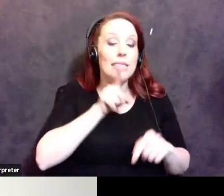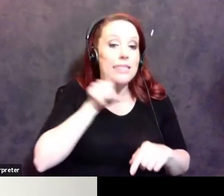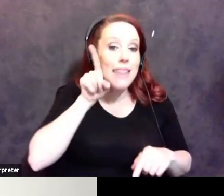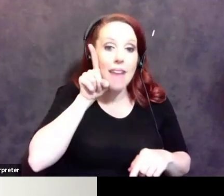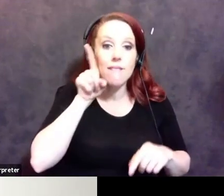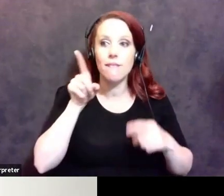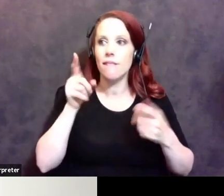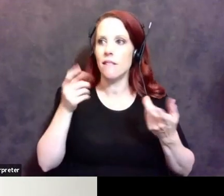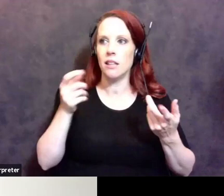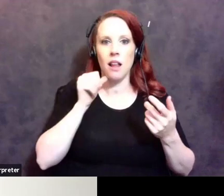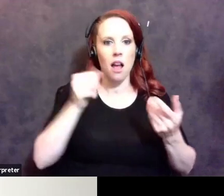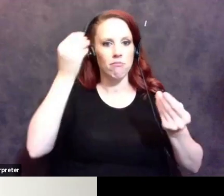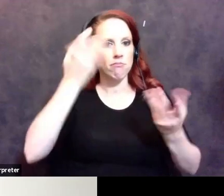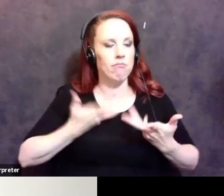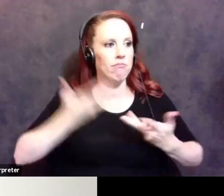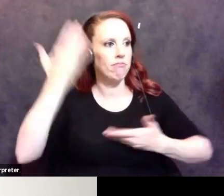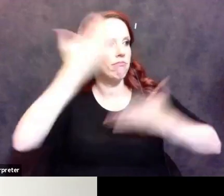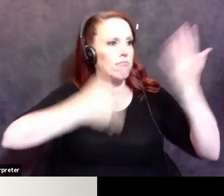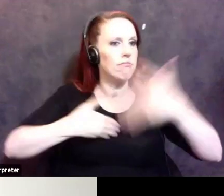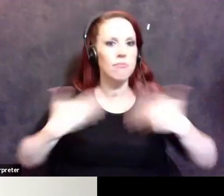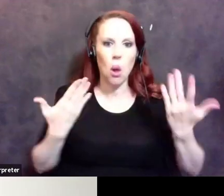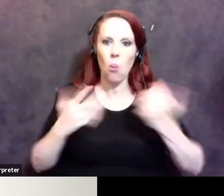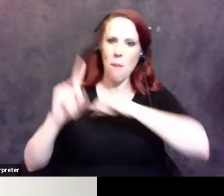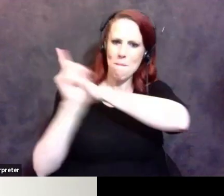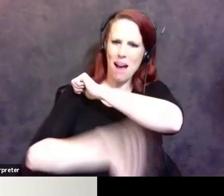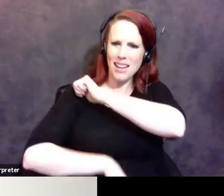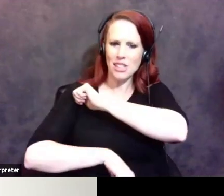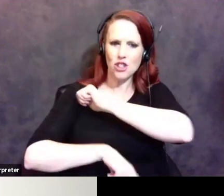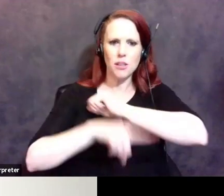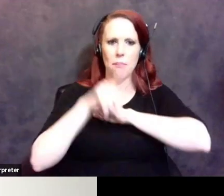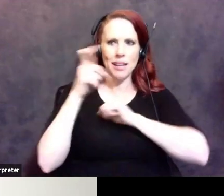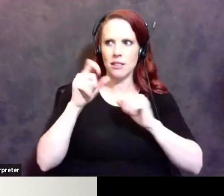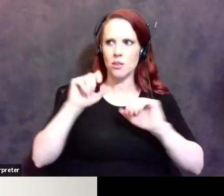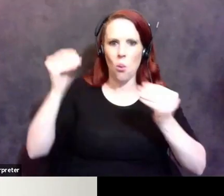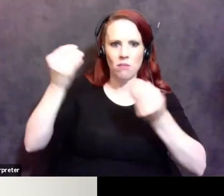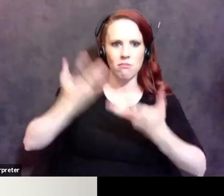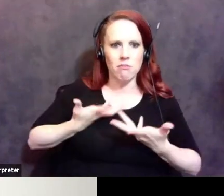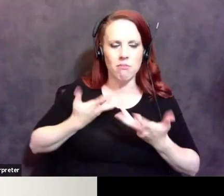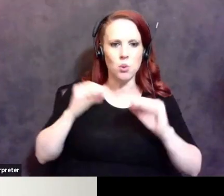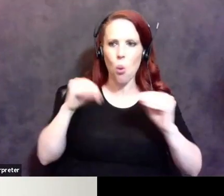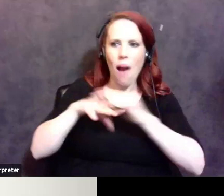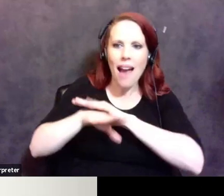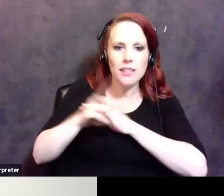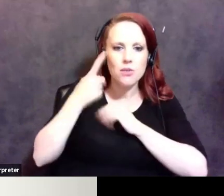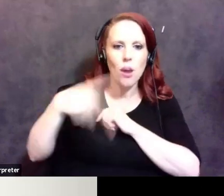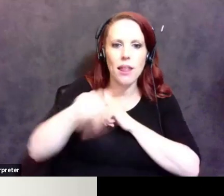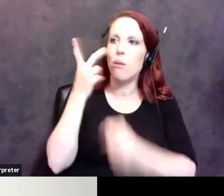get the notice were being penalized because they had not even gotten the notices. Even